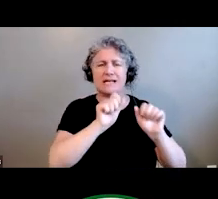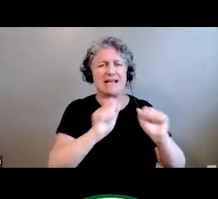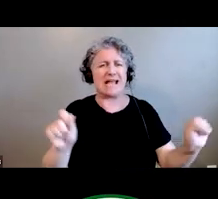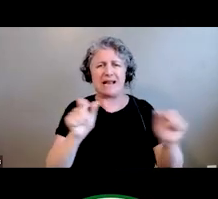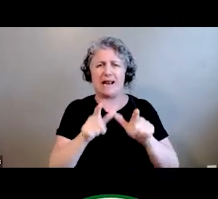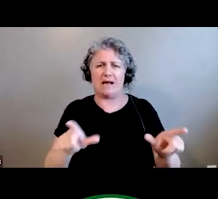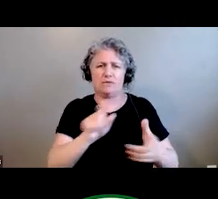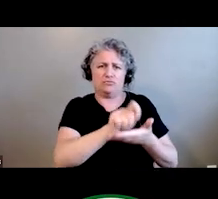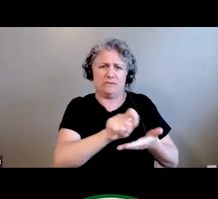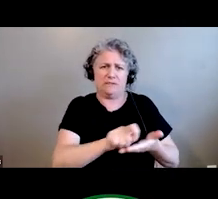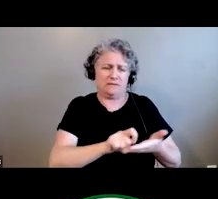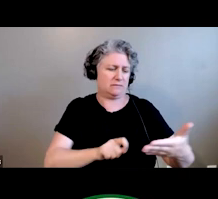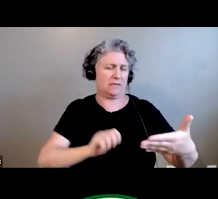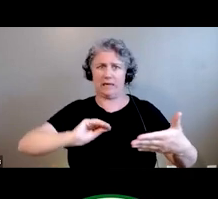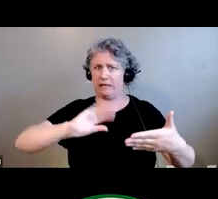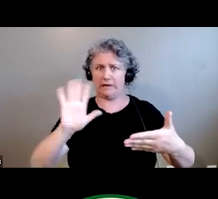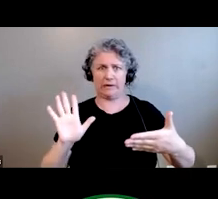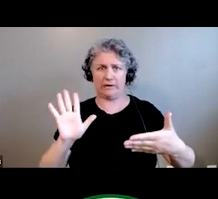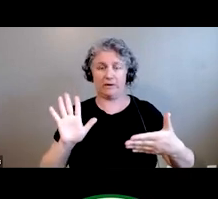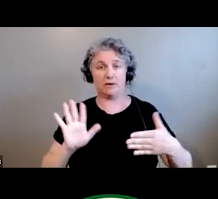We create challenge barrier free.